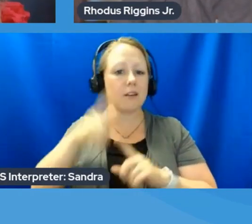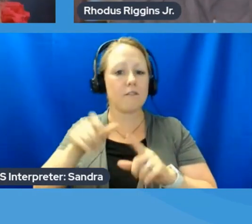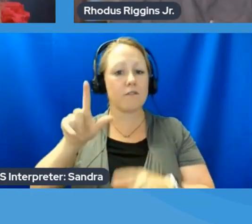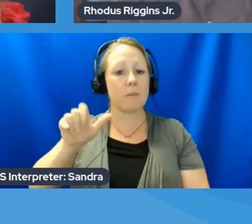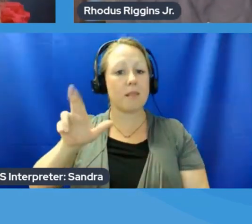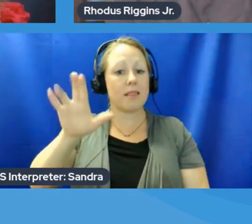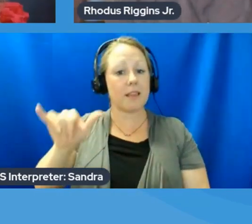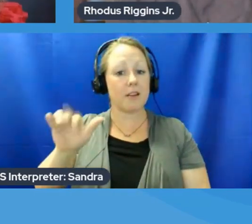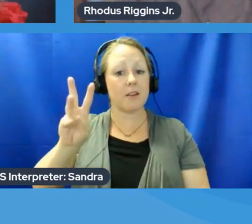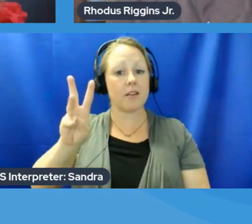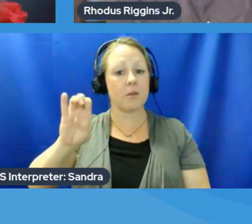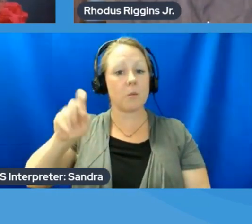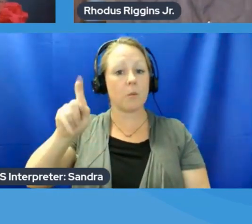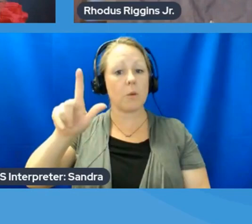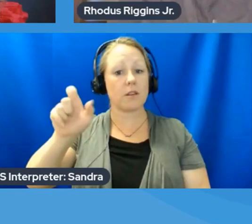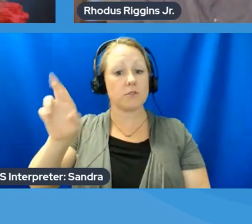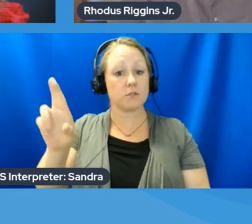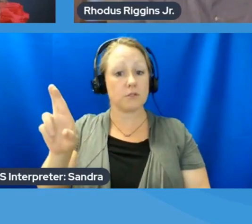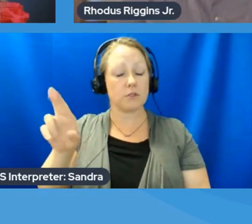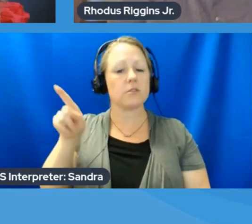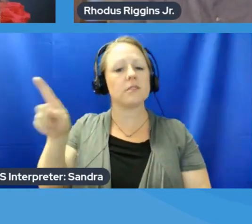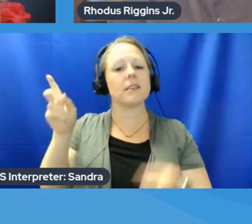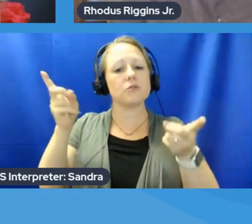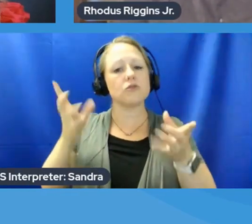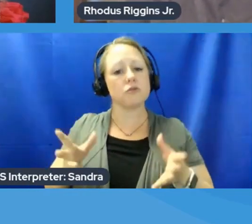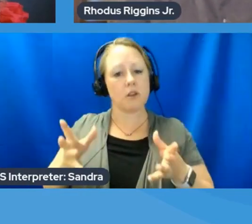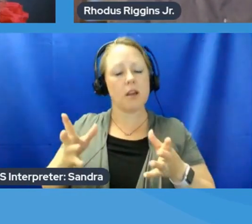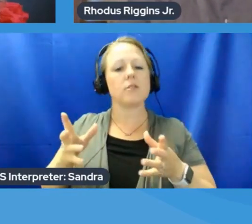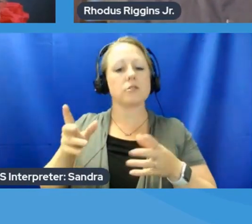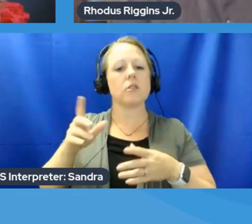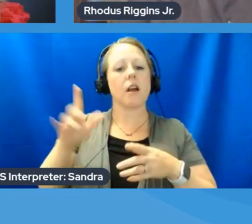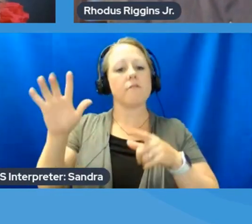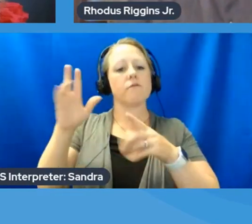The director of the Research to Practice Division at OSEP.